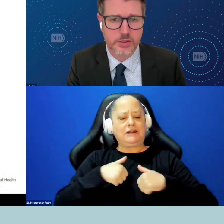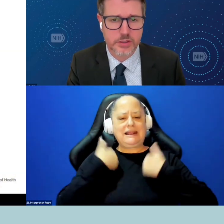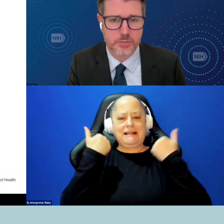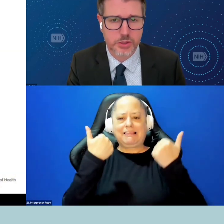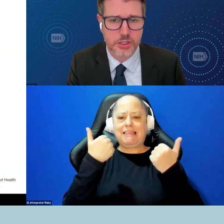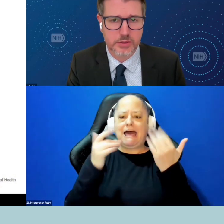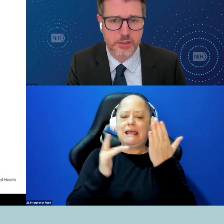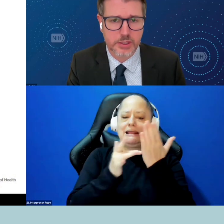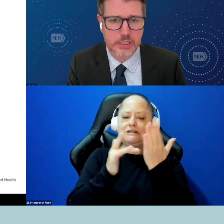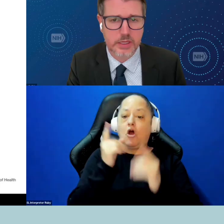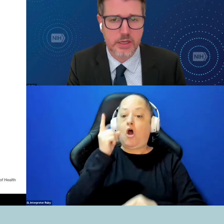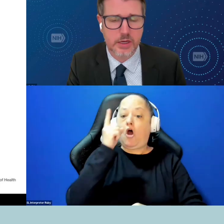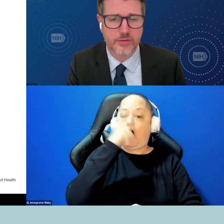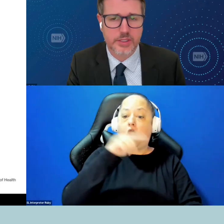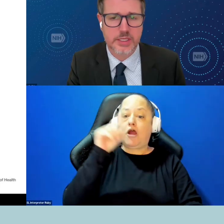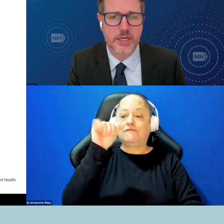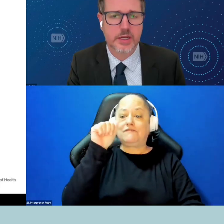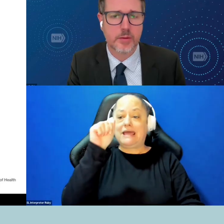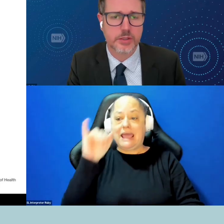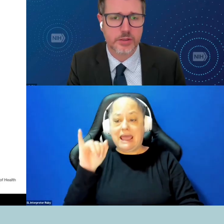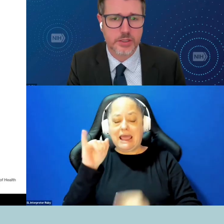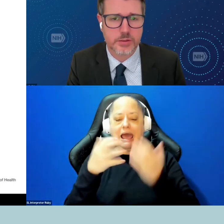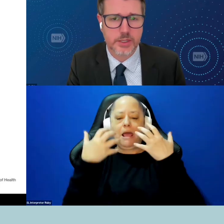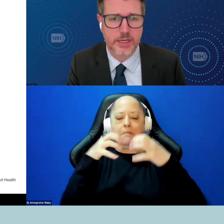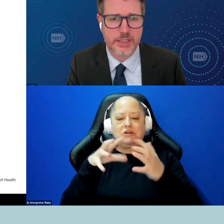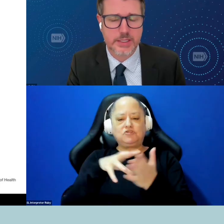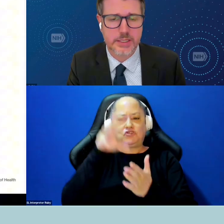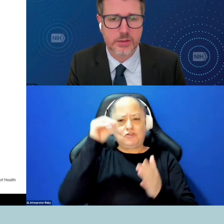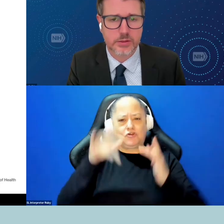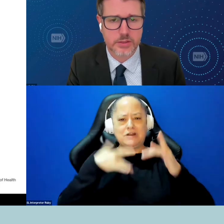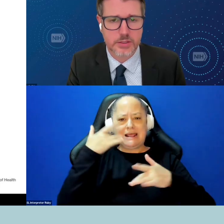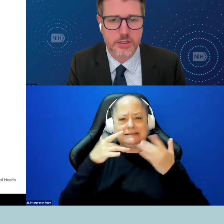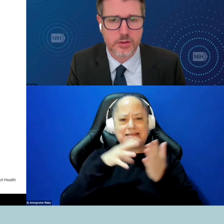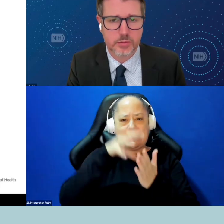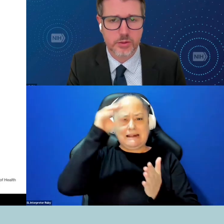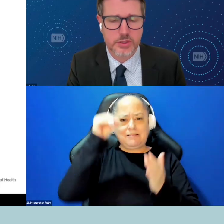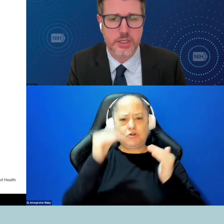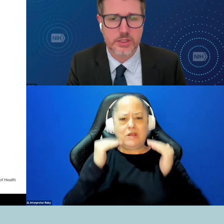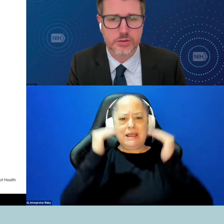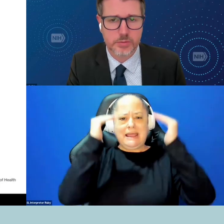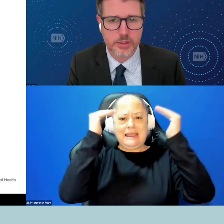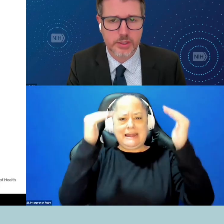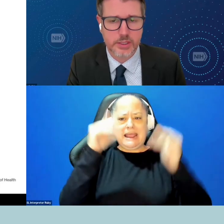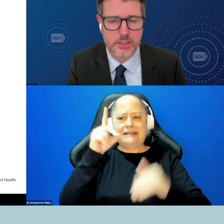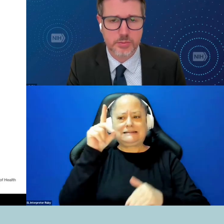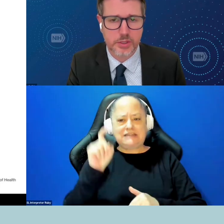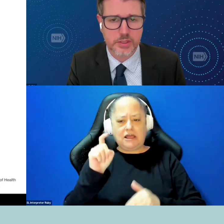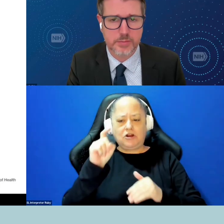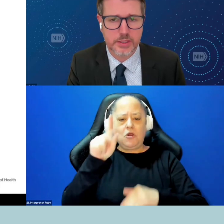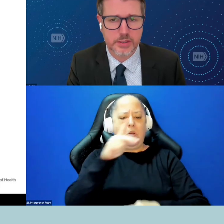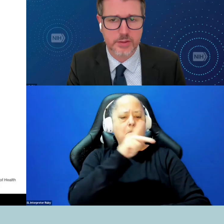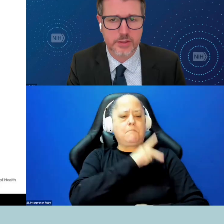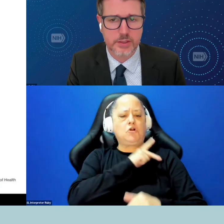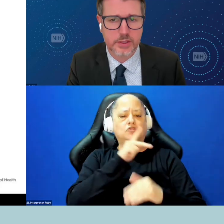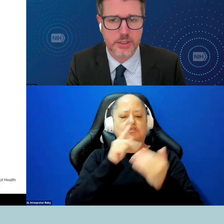intelligence and machine learning, offer exciting opportunities to enhance diagnosis, personalize treatment, and support independent learning.